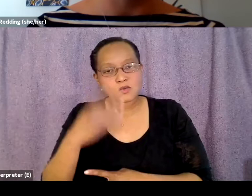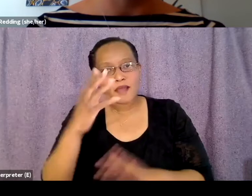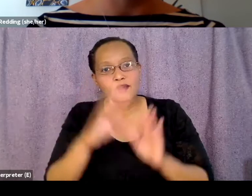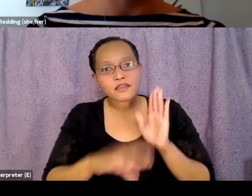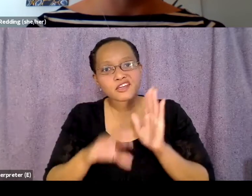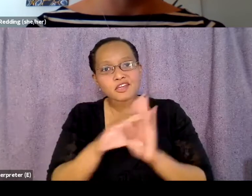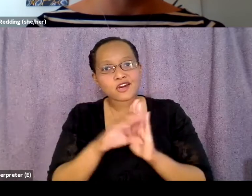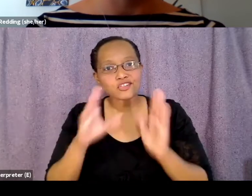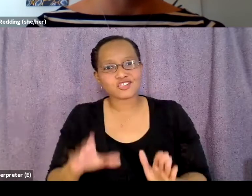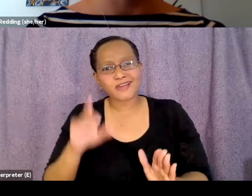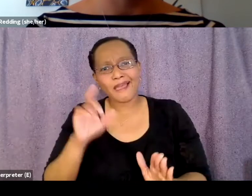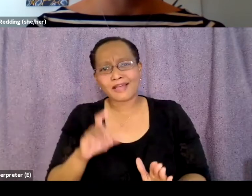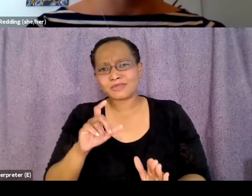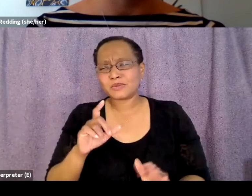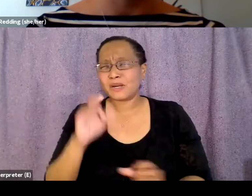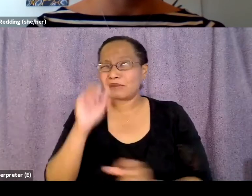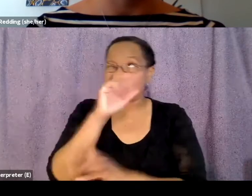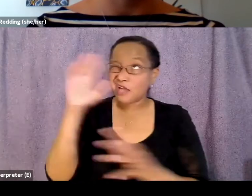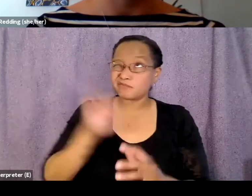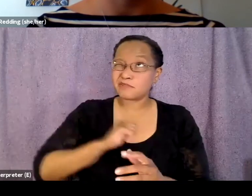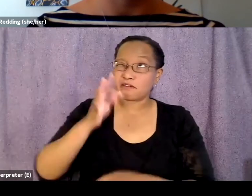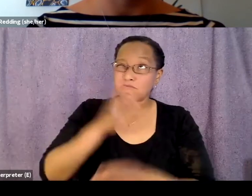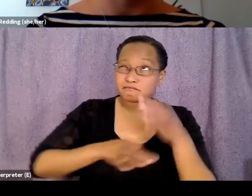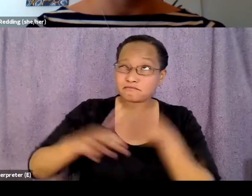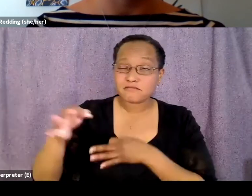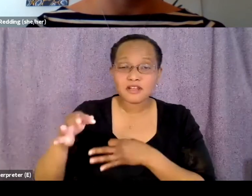in and even though we are finally getting to a point where.